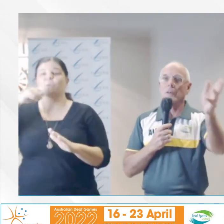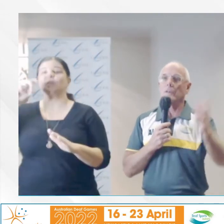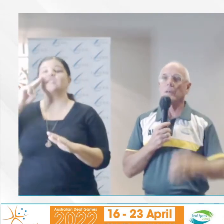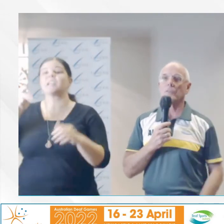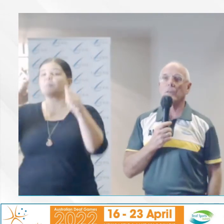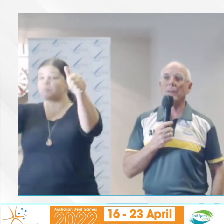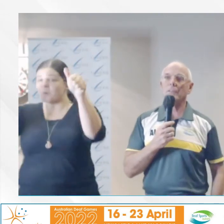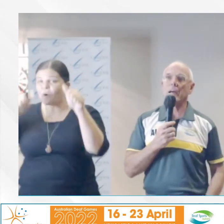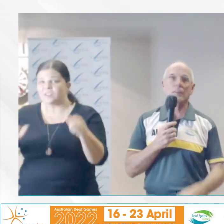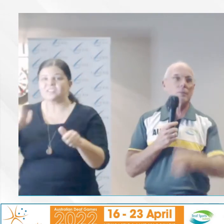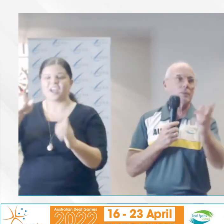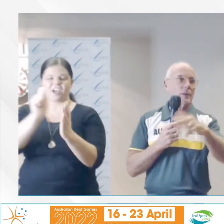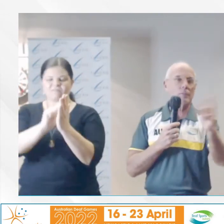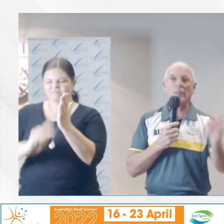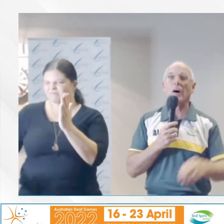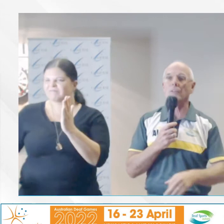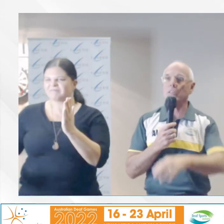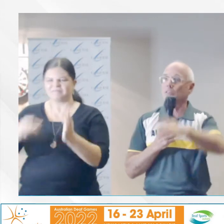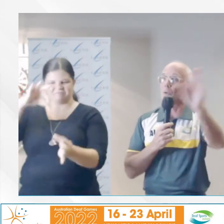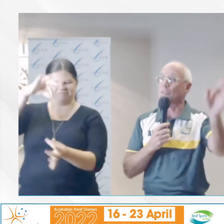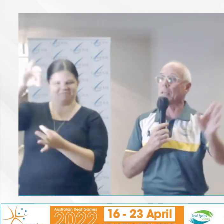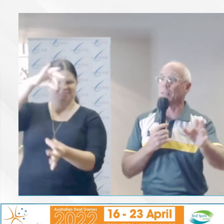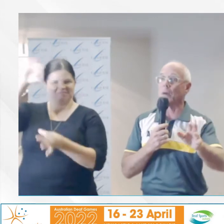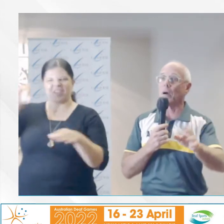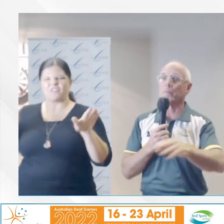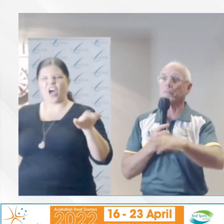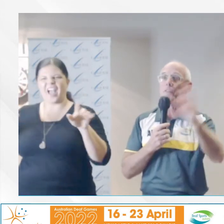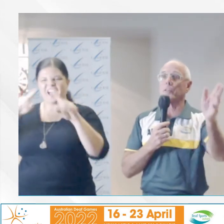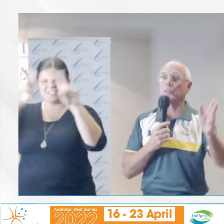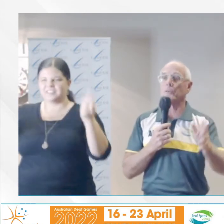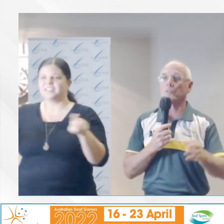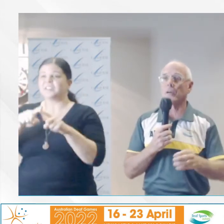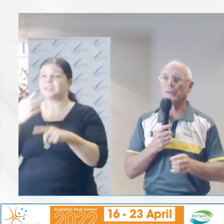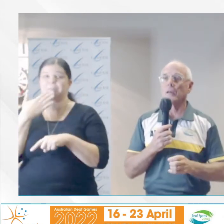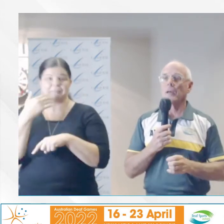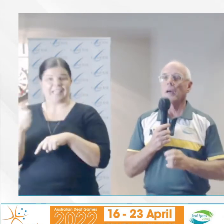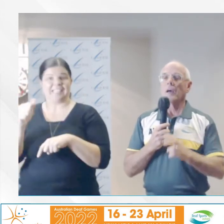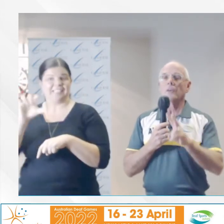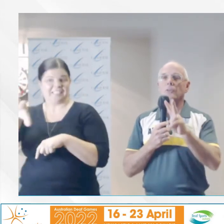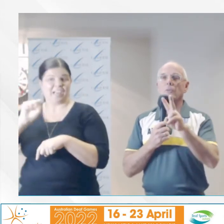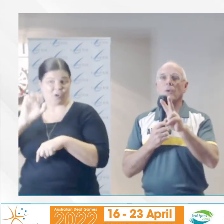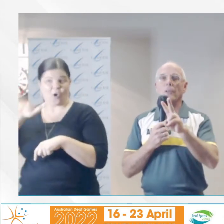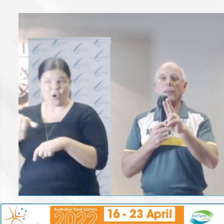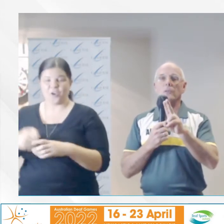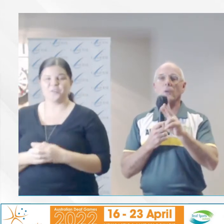and save your date flies there's i'm going to take them home feel free to do so two more things one